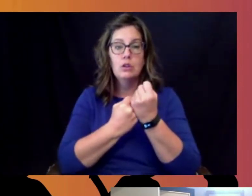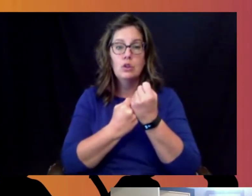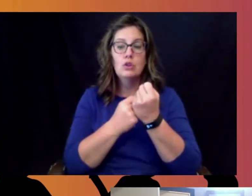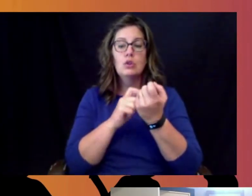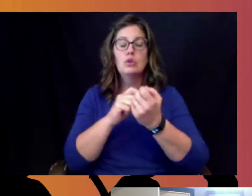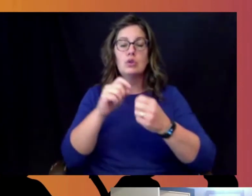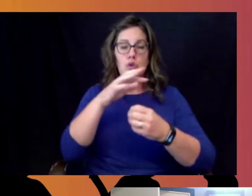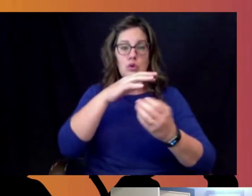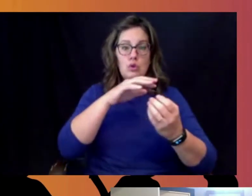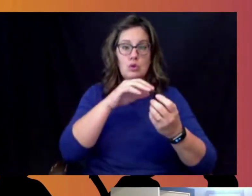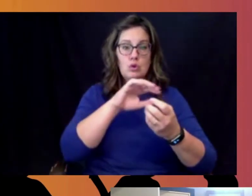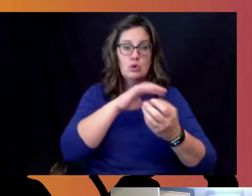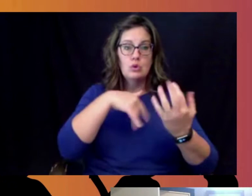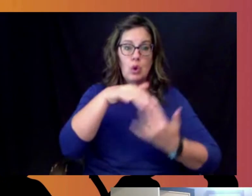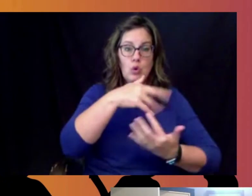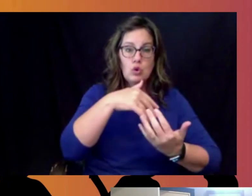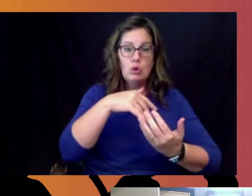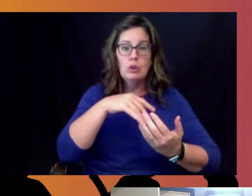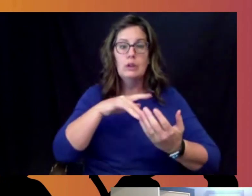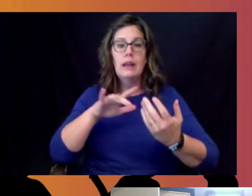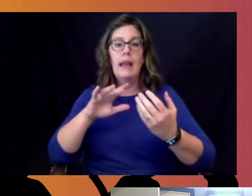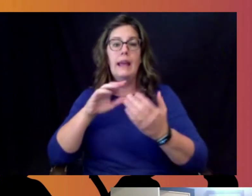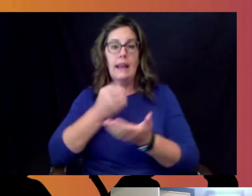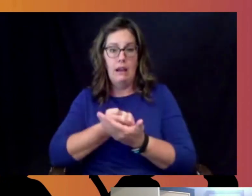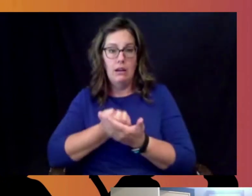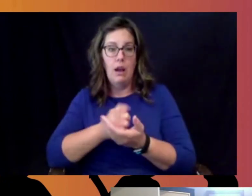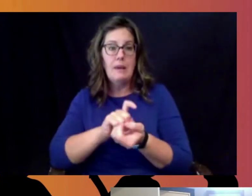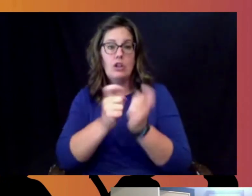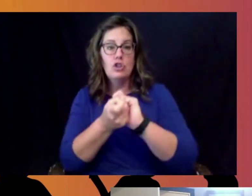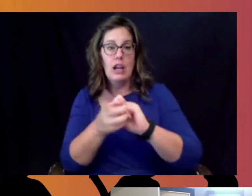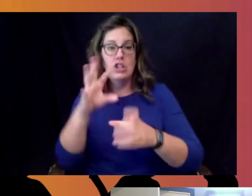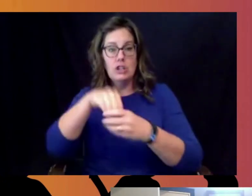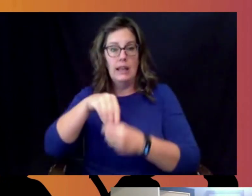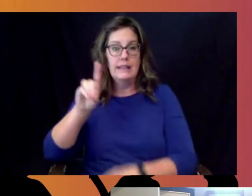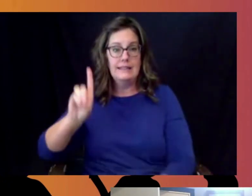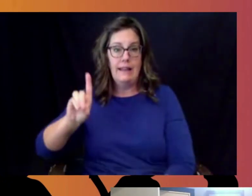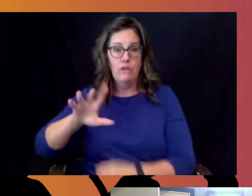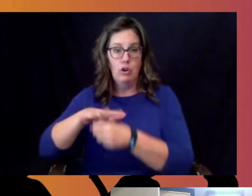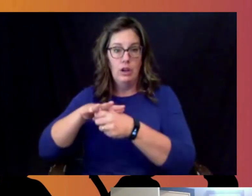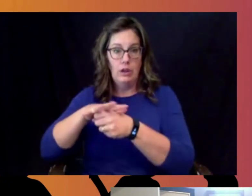and justice within the denver community i'm proud to introduce amy e brown